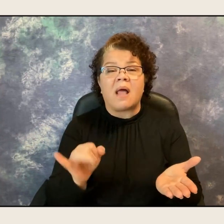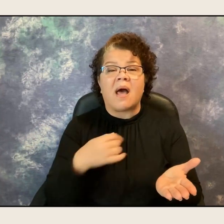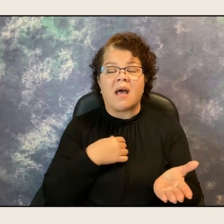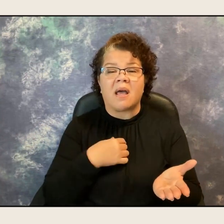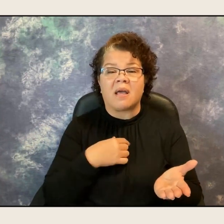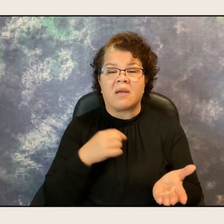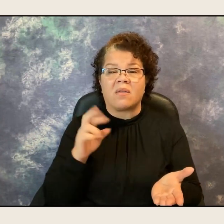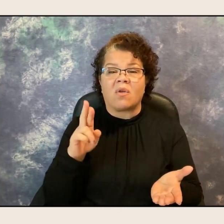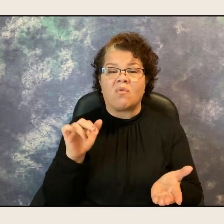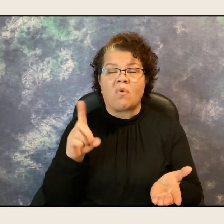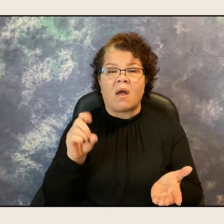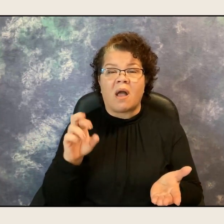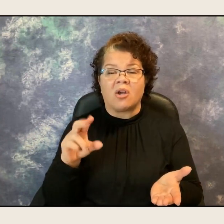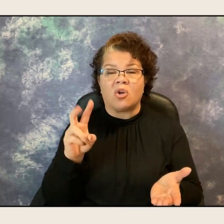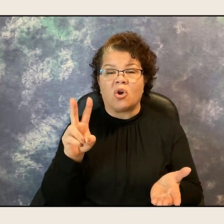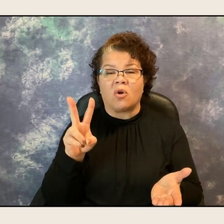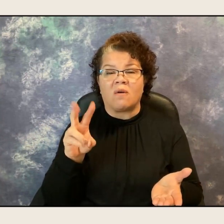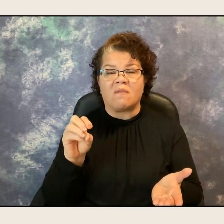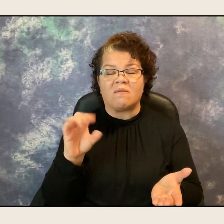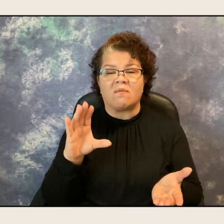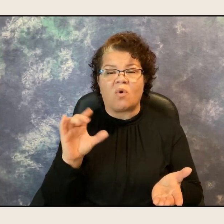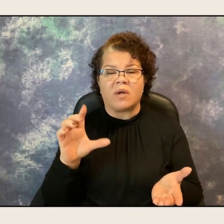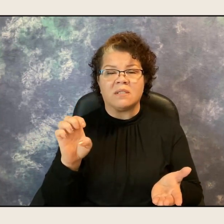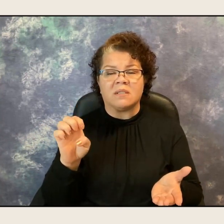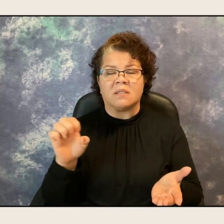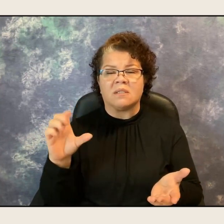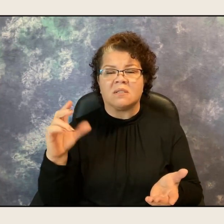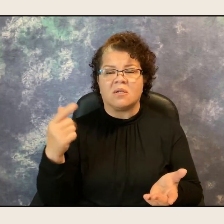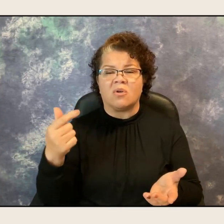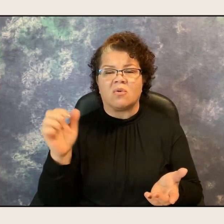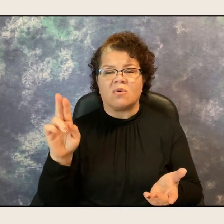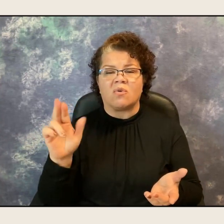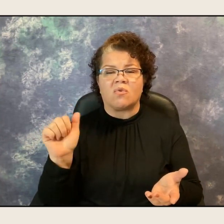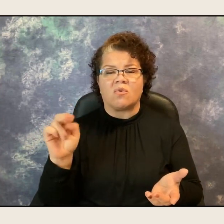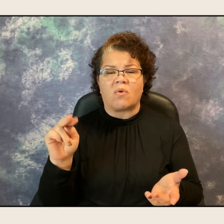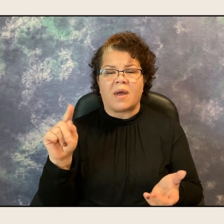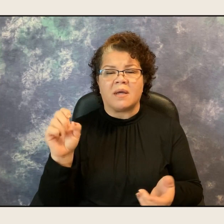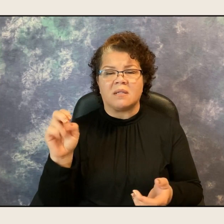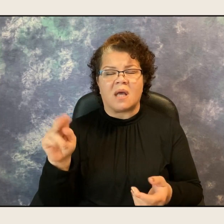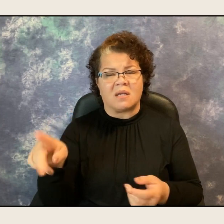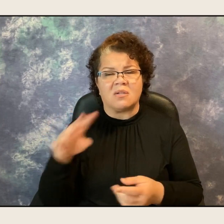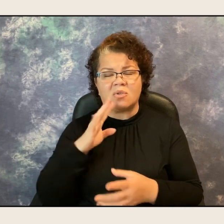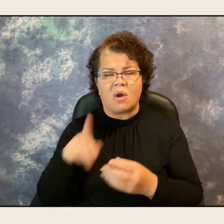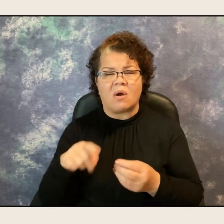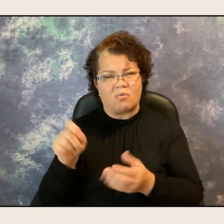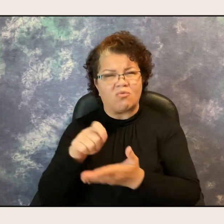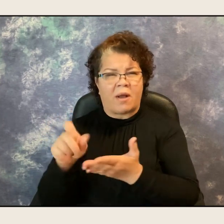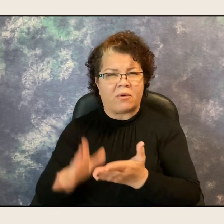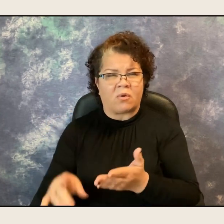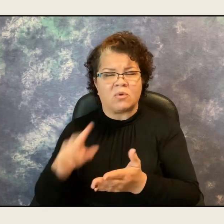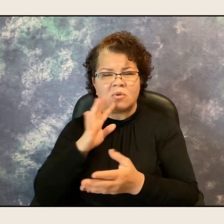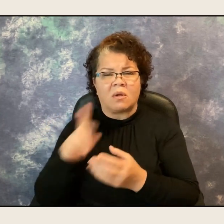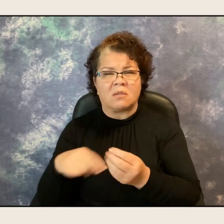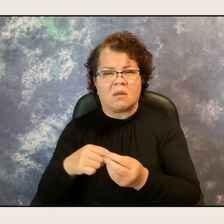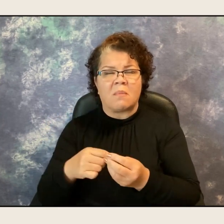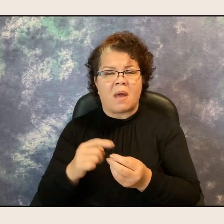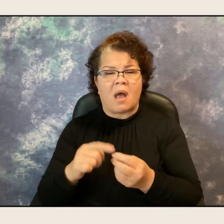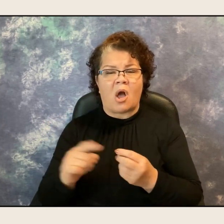who is also a war veteran has talked a lot in his work about pointing out the slowness of disaster.